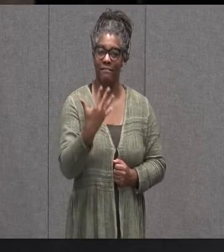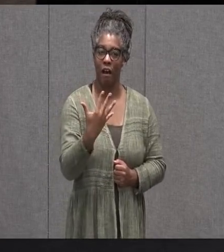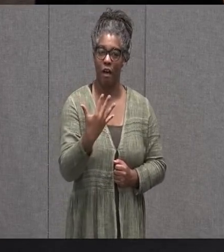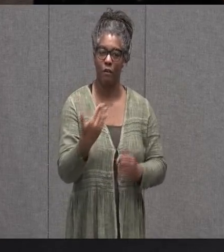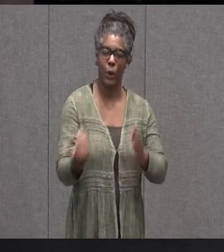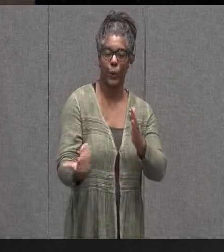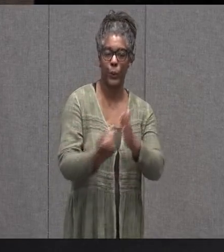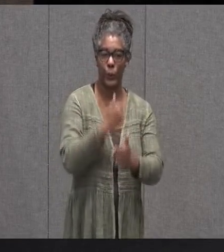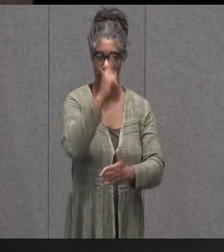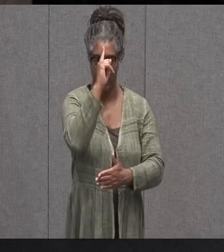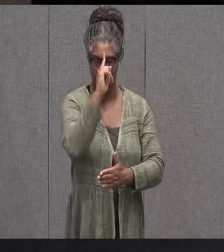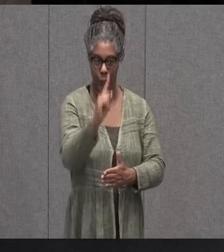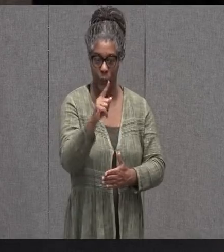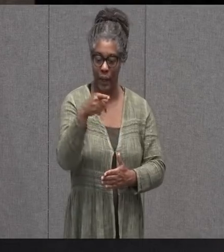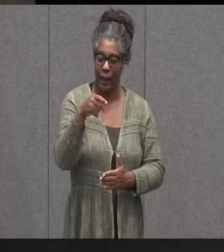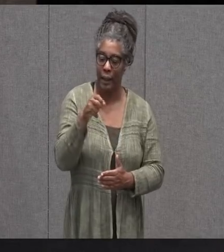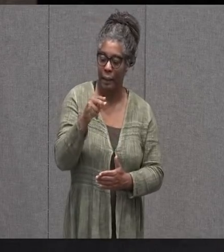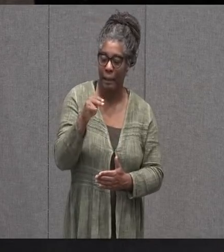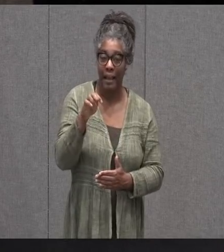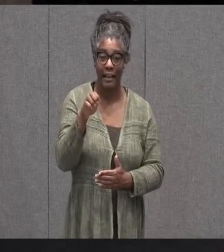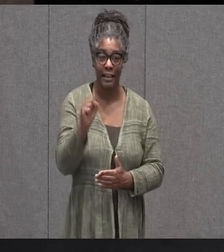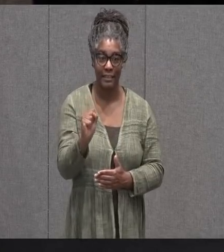"What should I buy?" he asked.